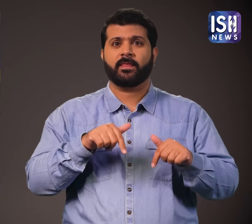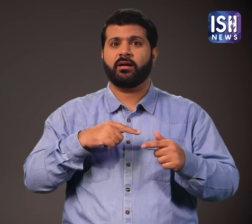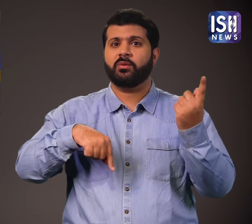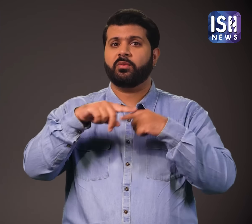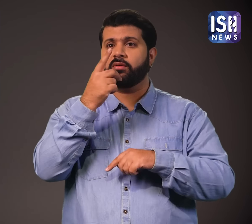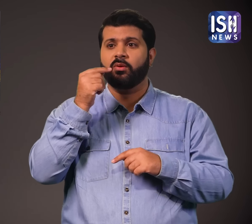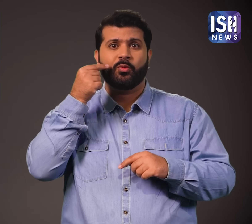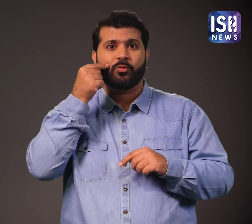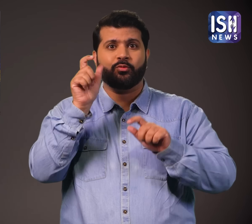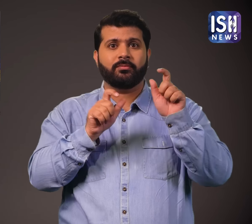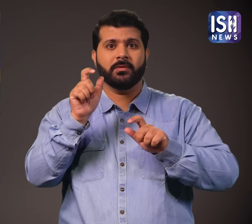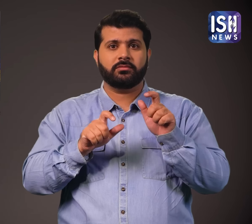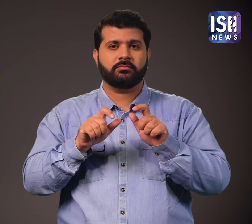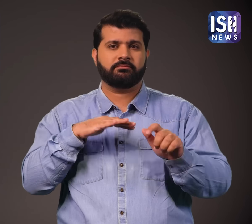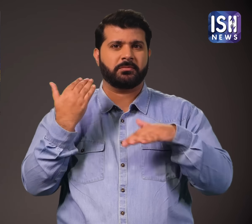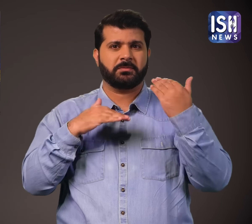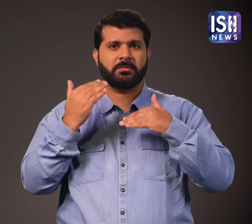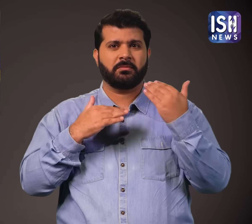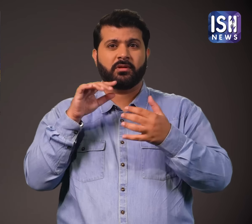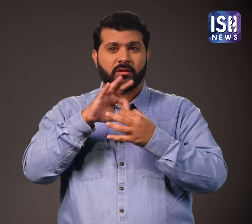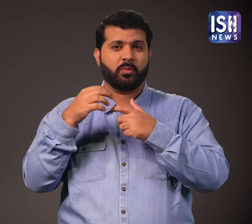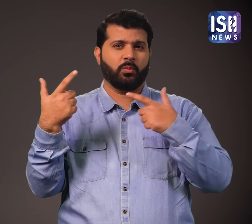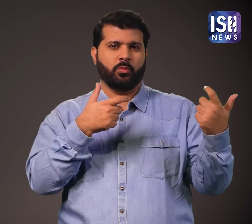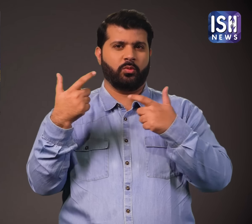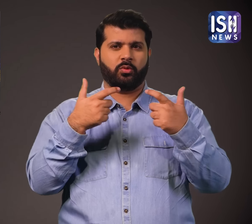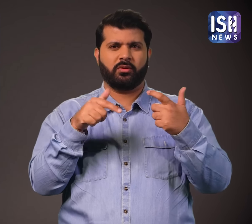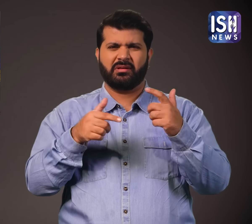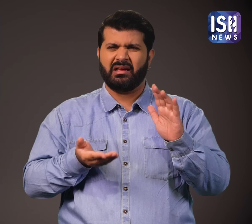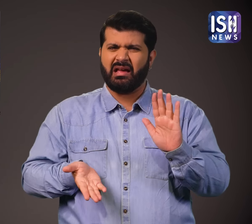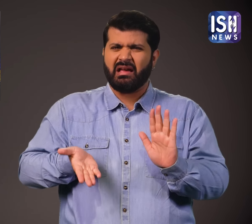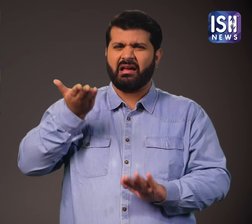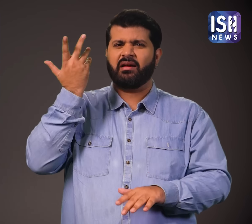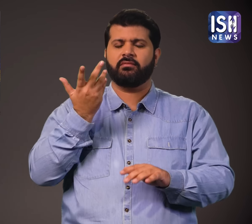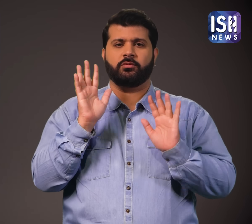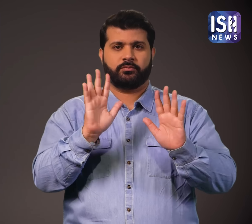The human cost of these wars is also very high.